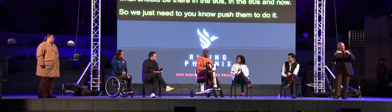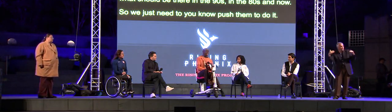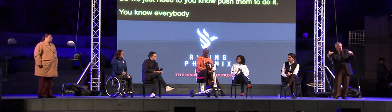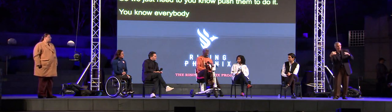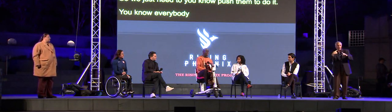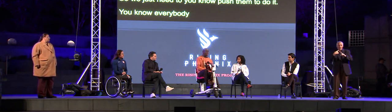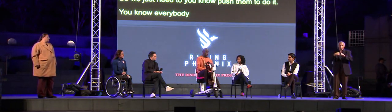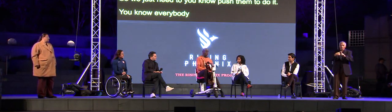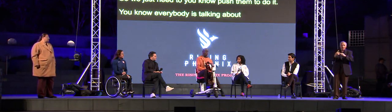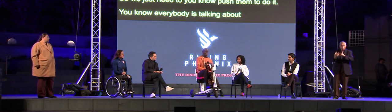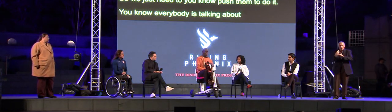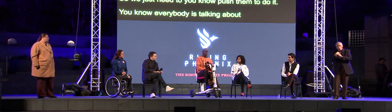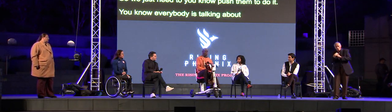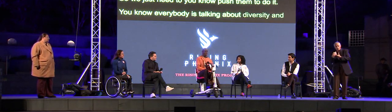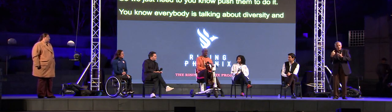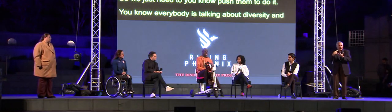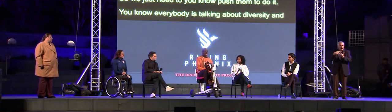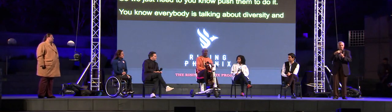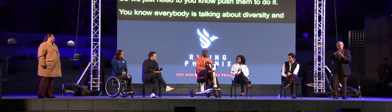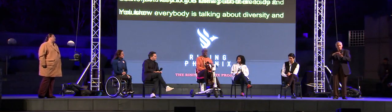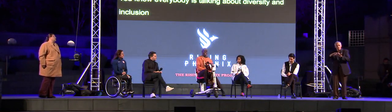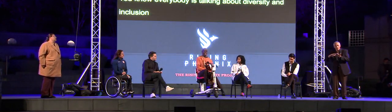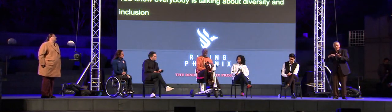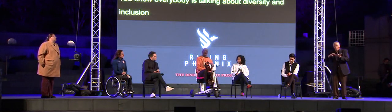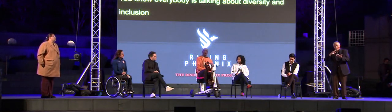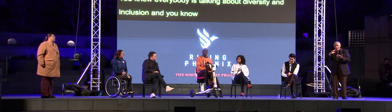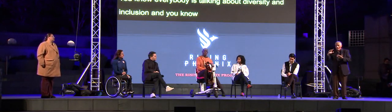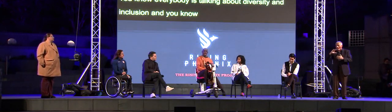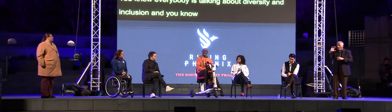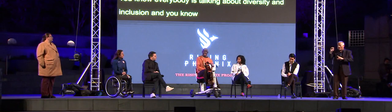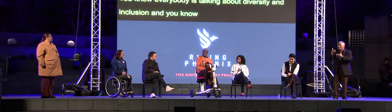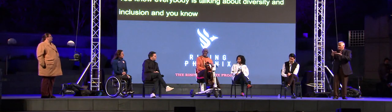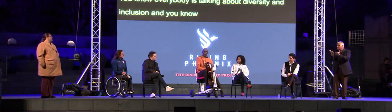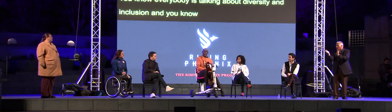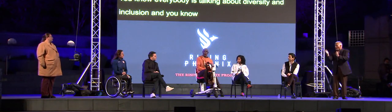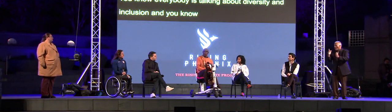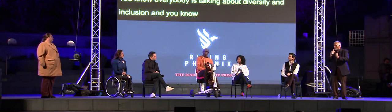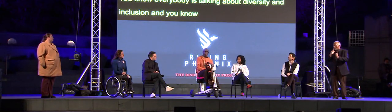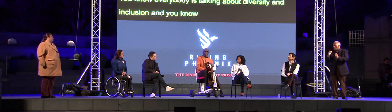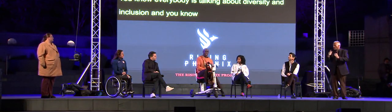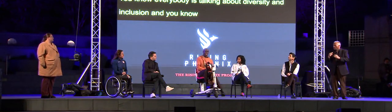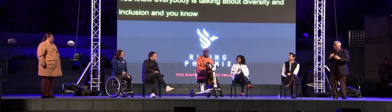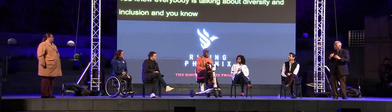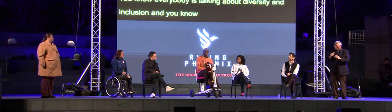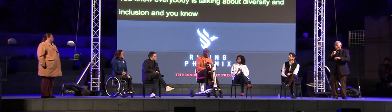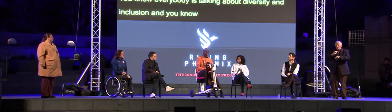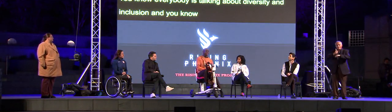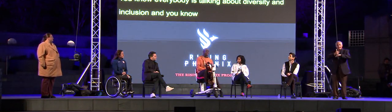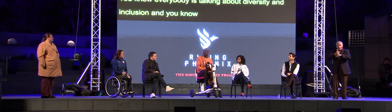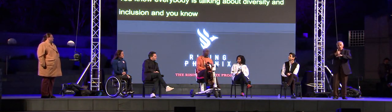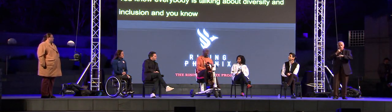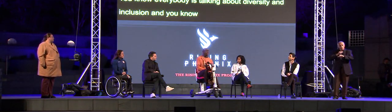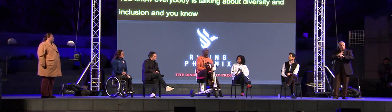and companies are making [? positions, ?] and